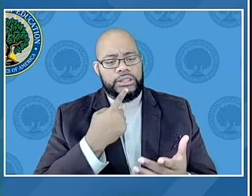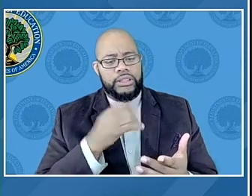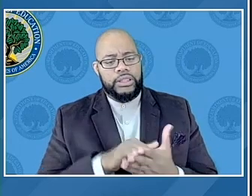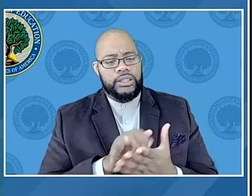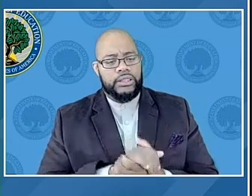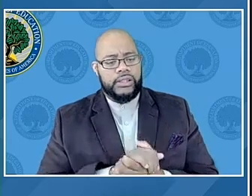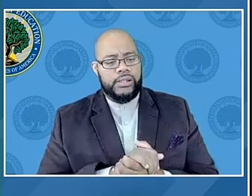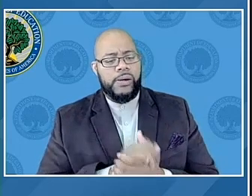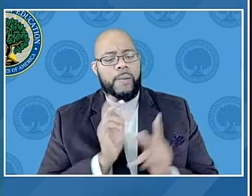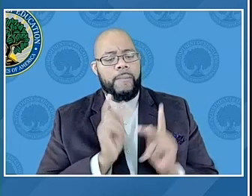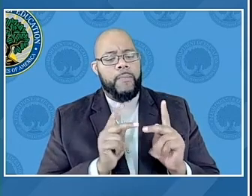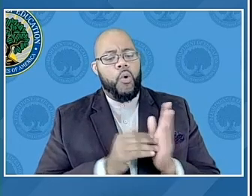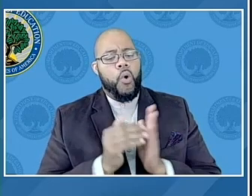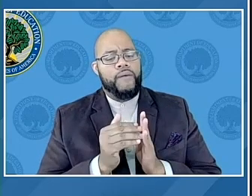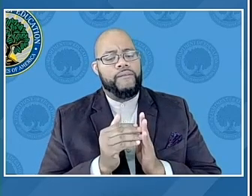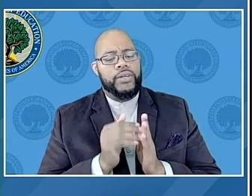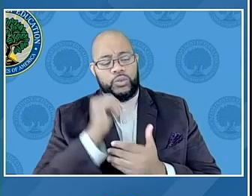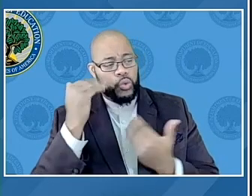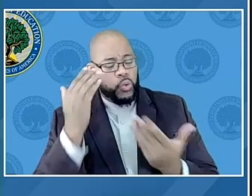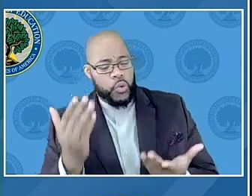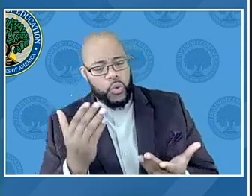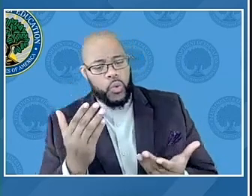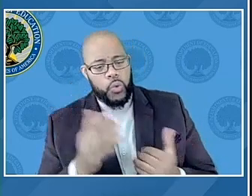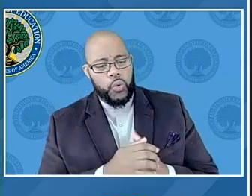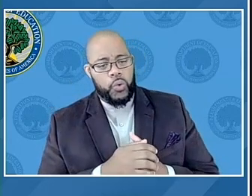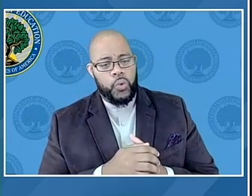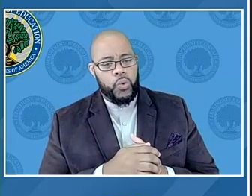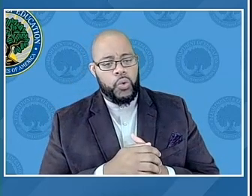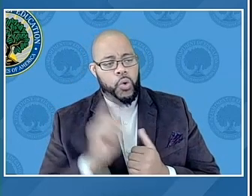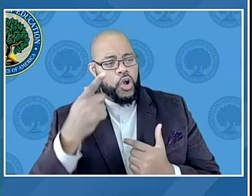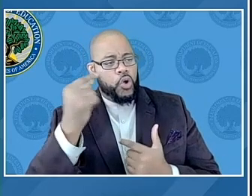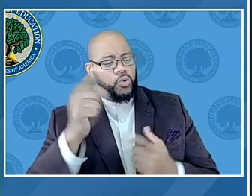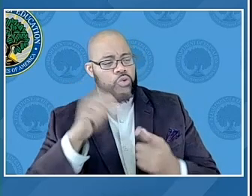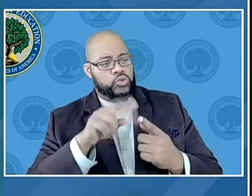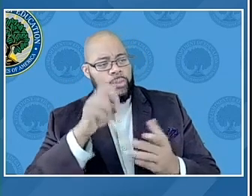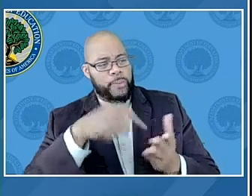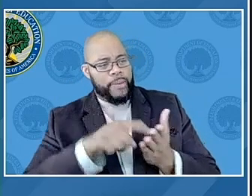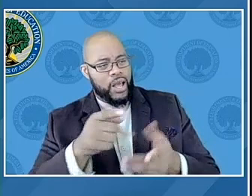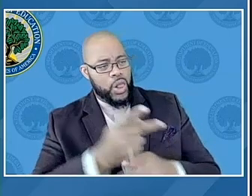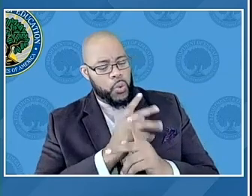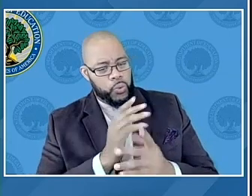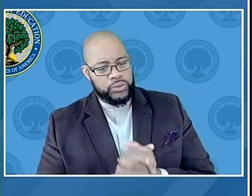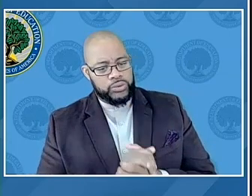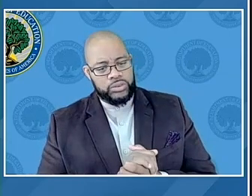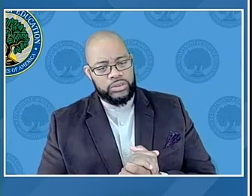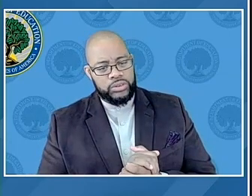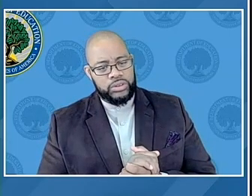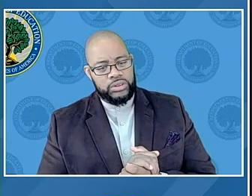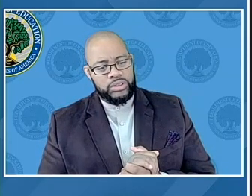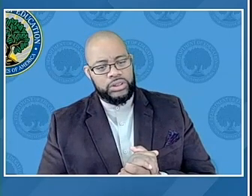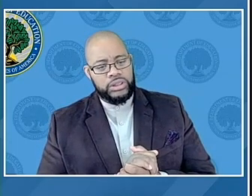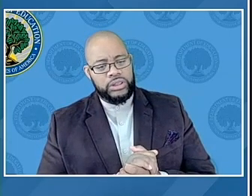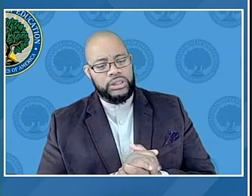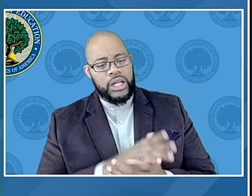oftentimes don't even know where to go to repay their loans. And mirroring off of what some of Angelika